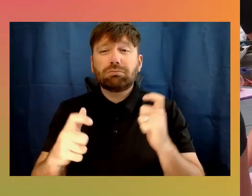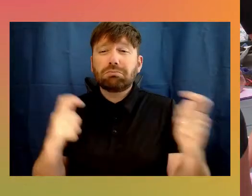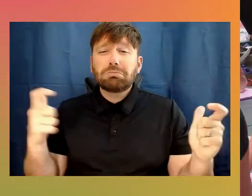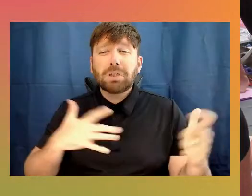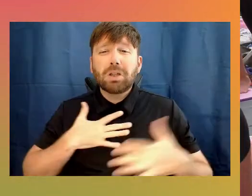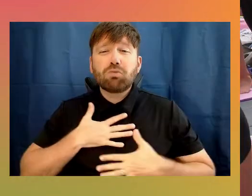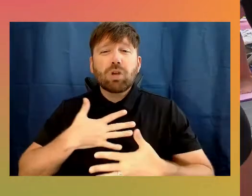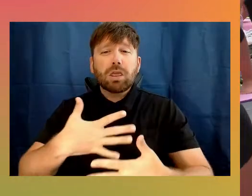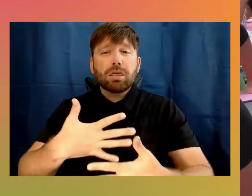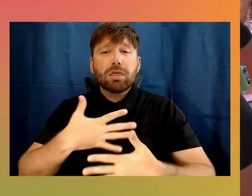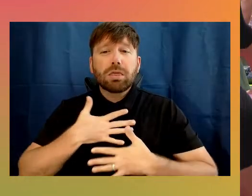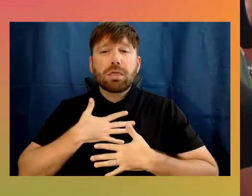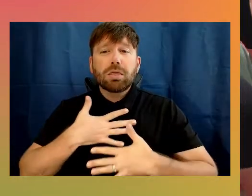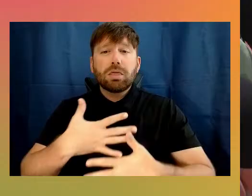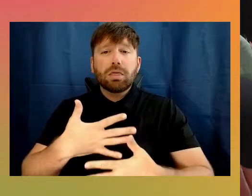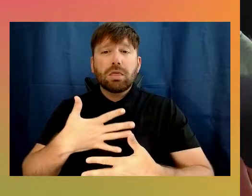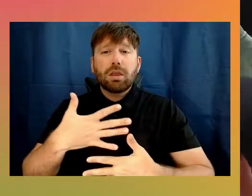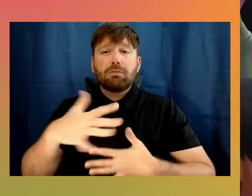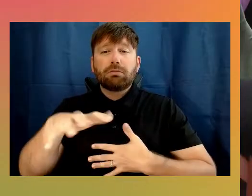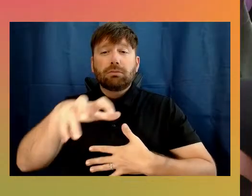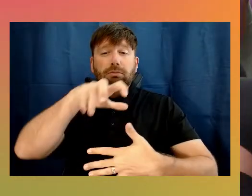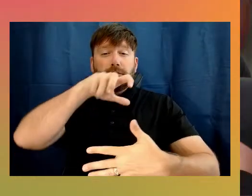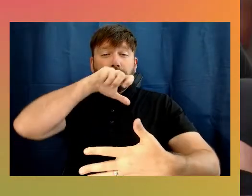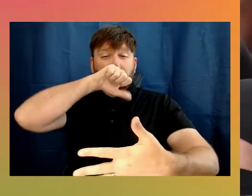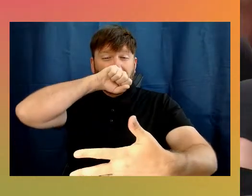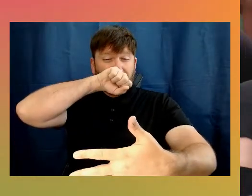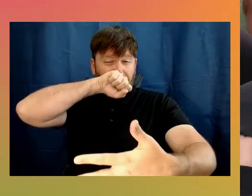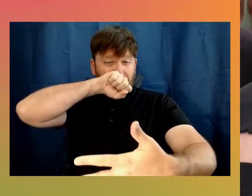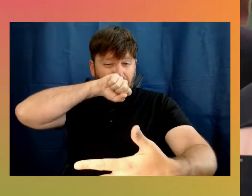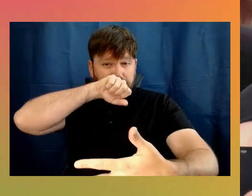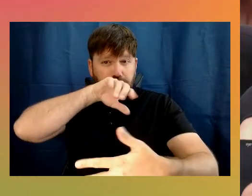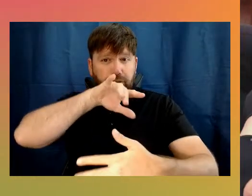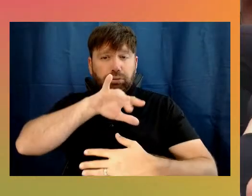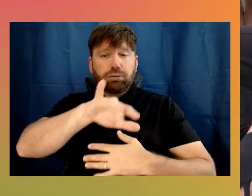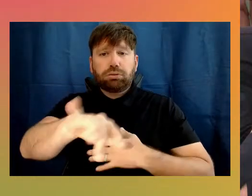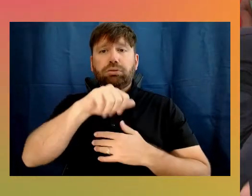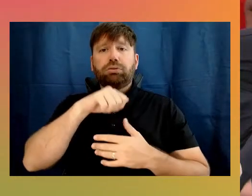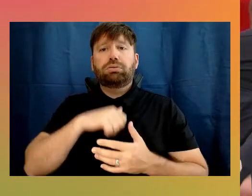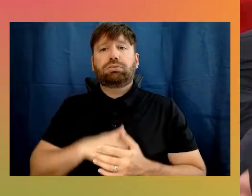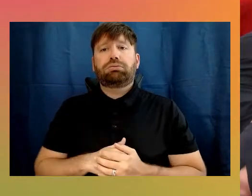DOWNWARD FACING DOG. BEAUTIFUL.